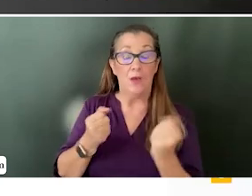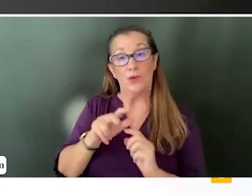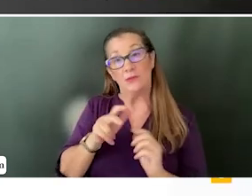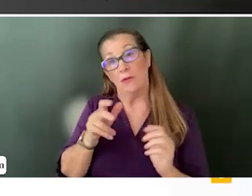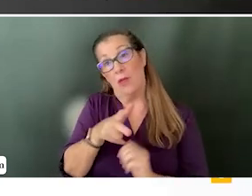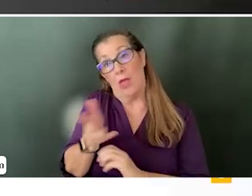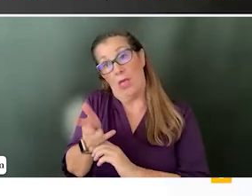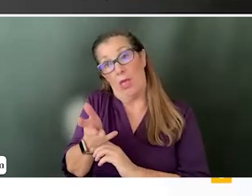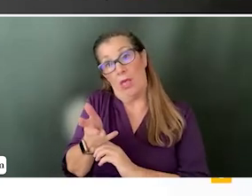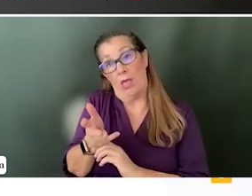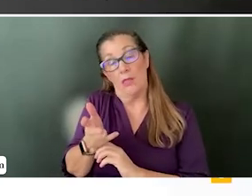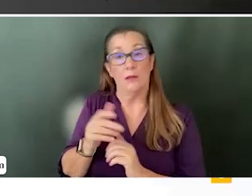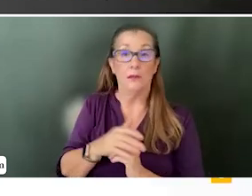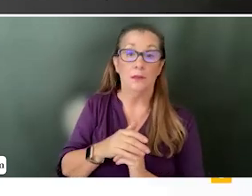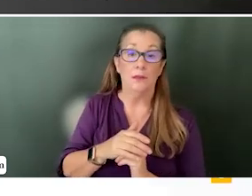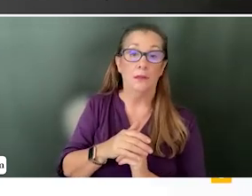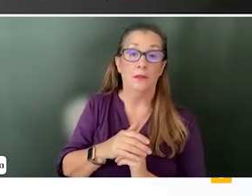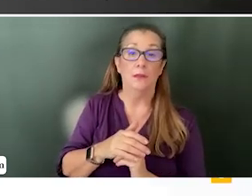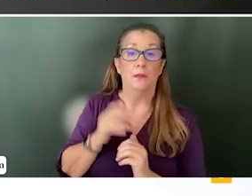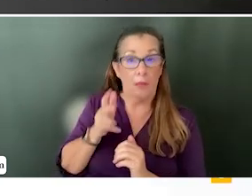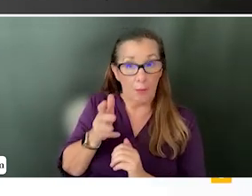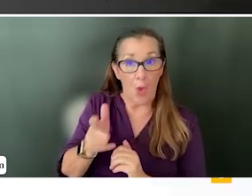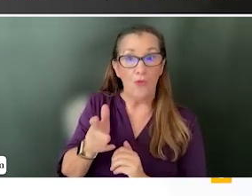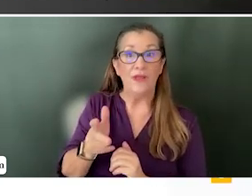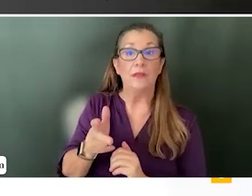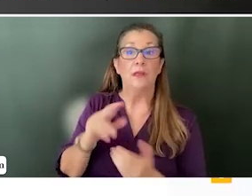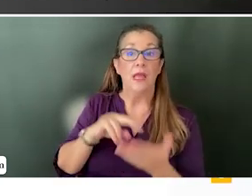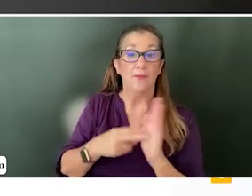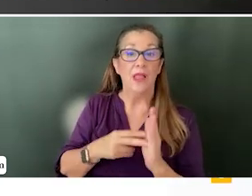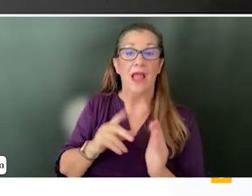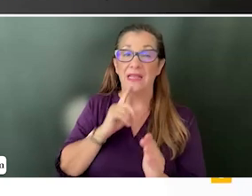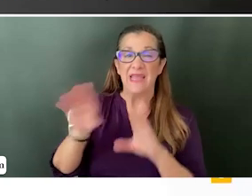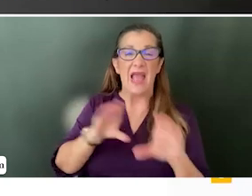Kilter. Emotion, implying that this was an action scene of some sort.